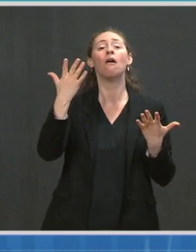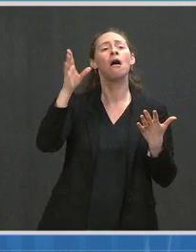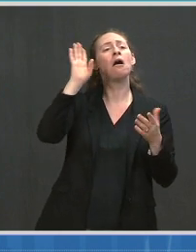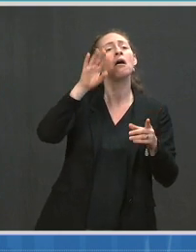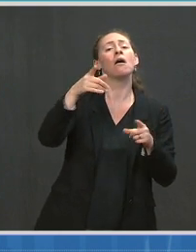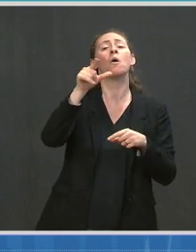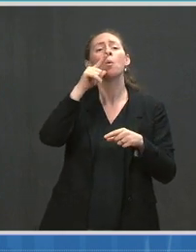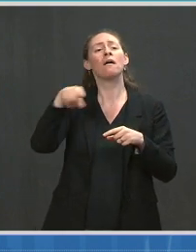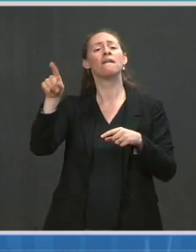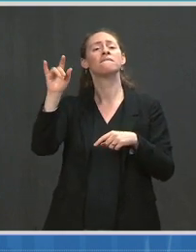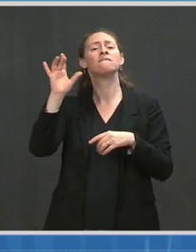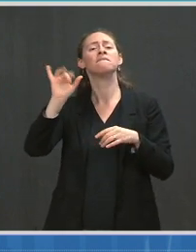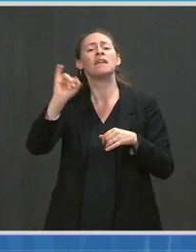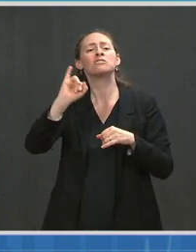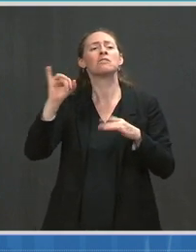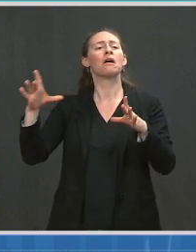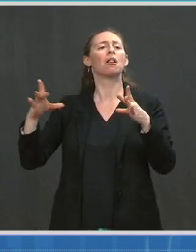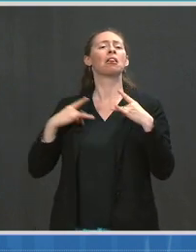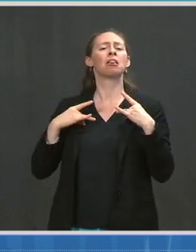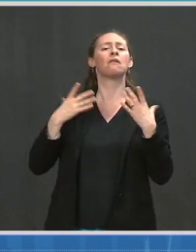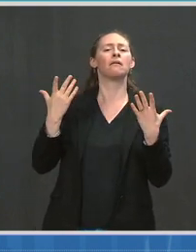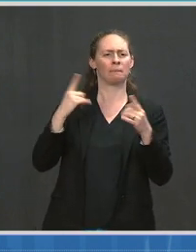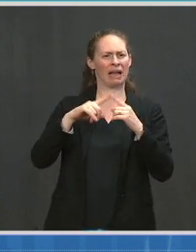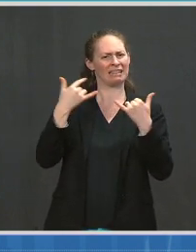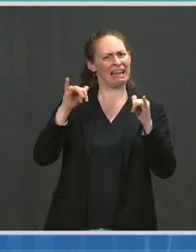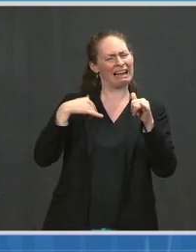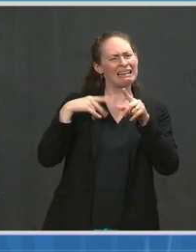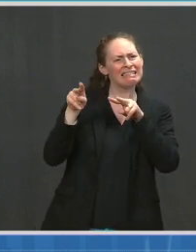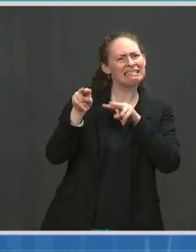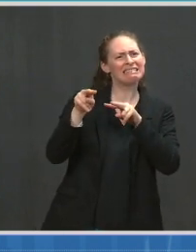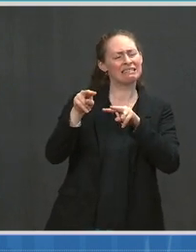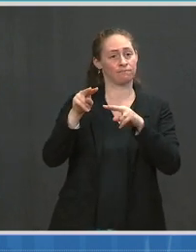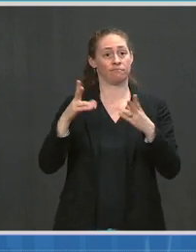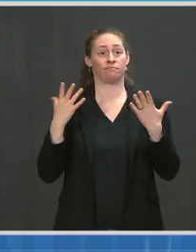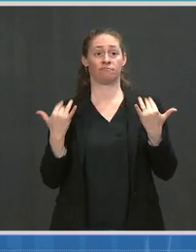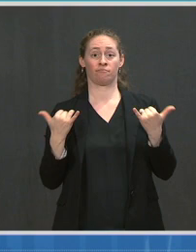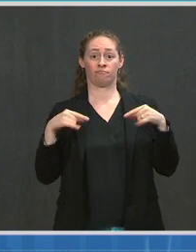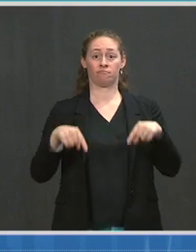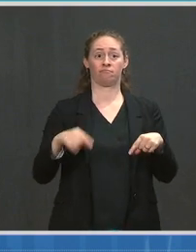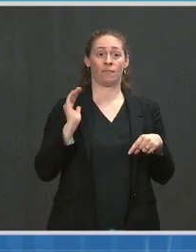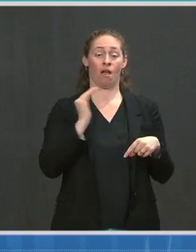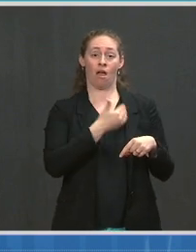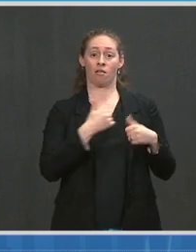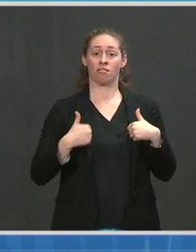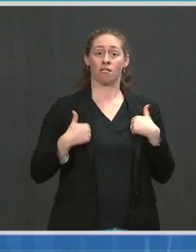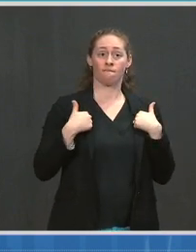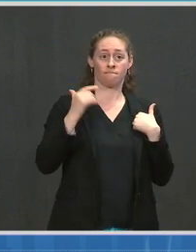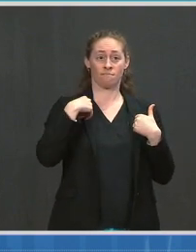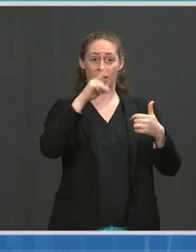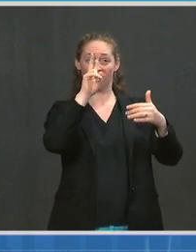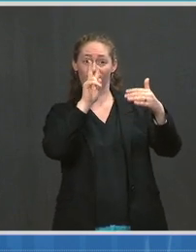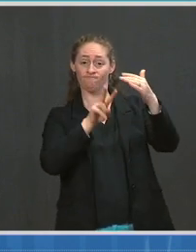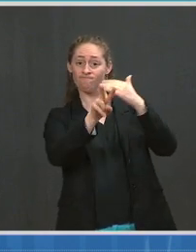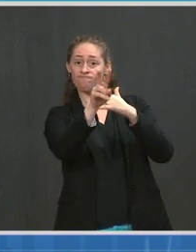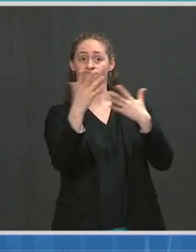We already know that life expectancy has dropped more significantly in Black and Latino Americans compared to white Americans.